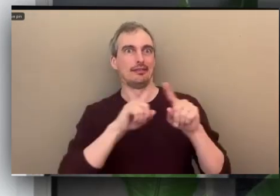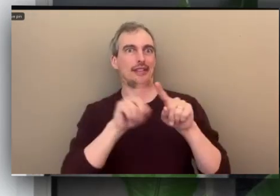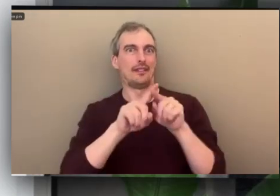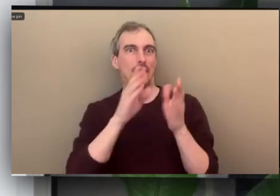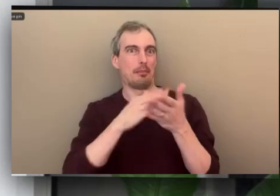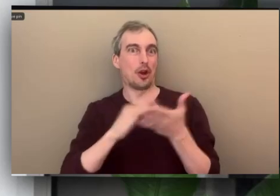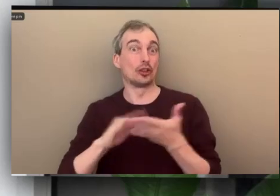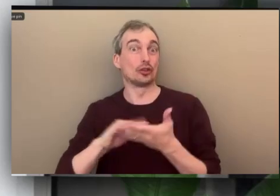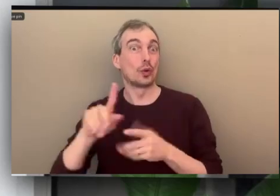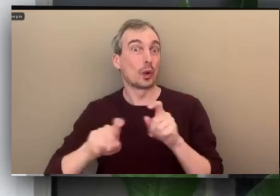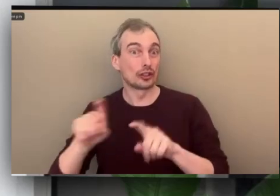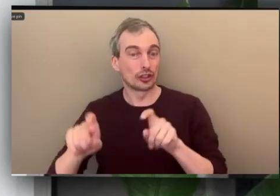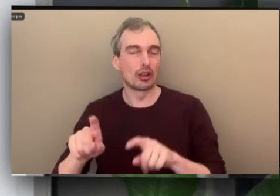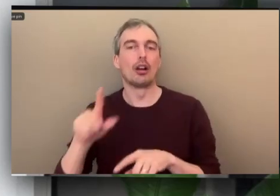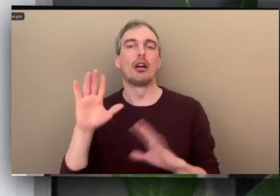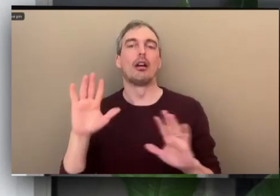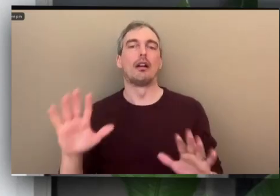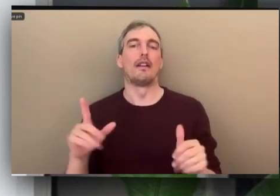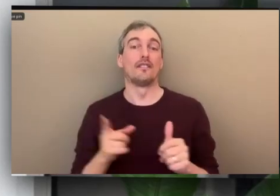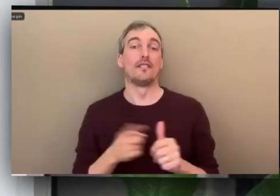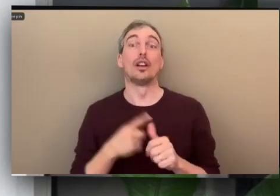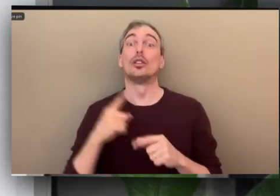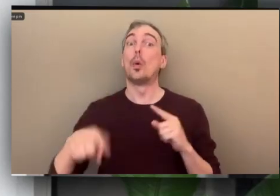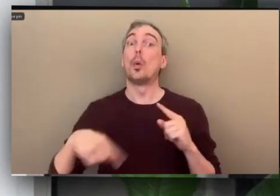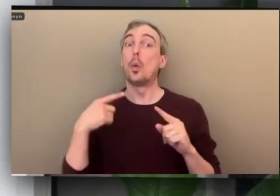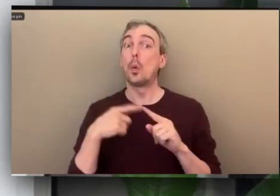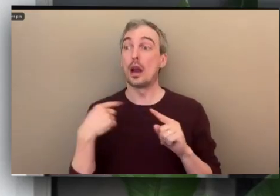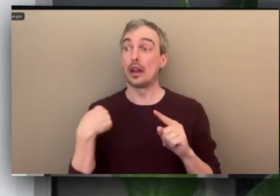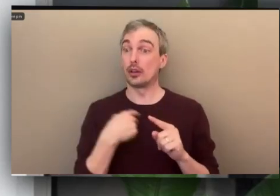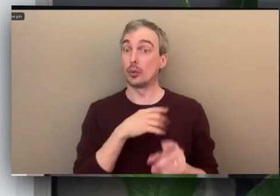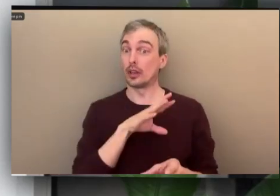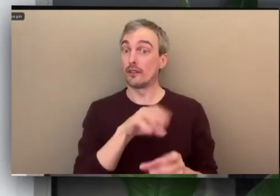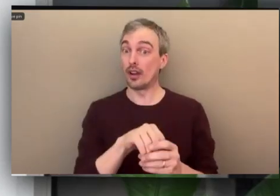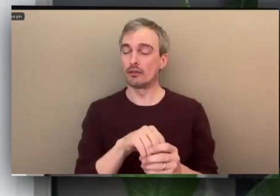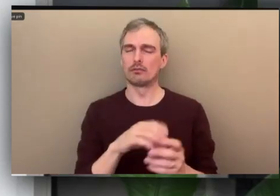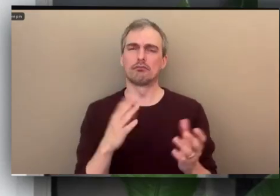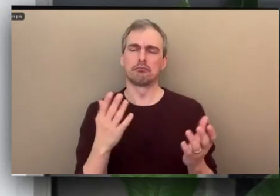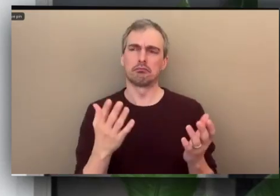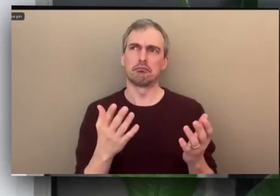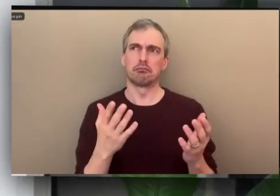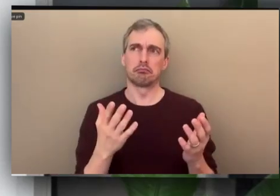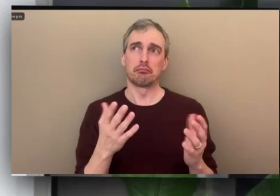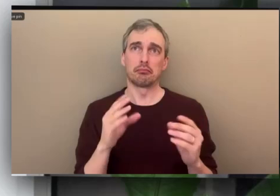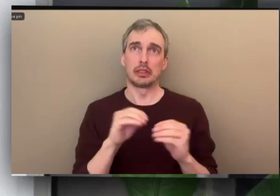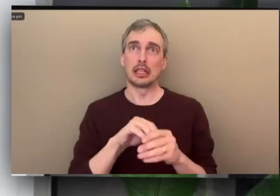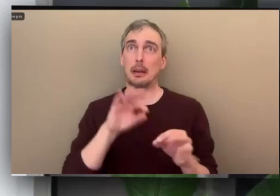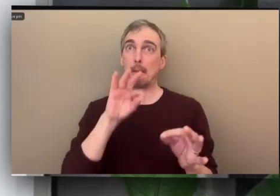Ideally -- and I would say a majority of the time -- we're lucky that there is what